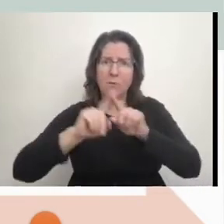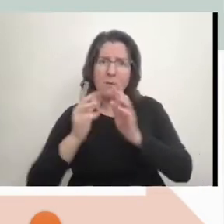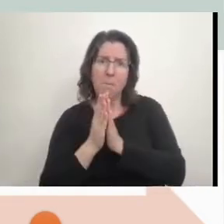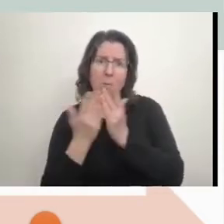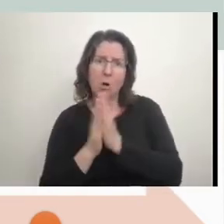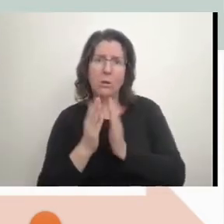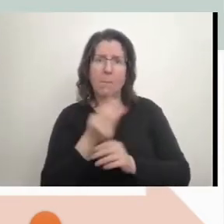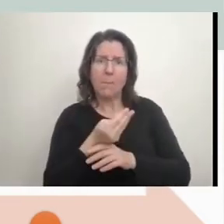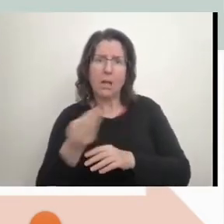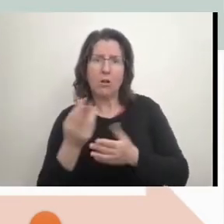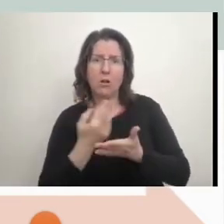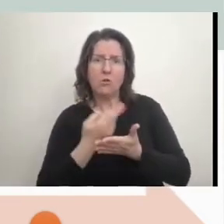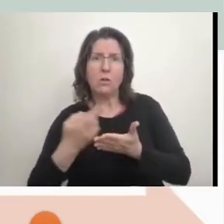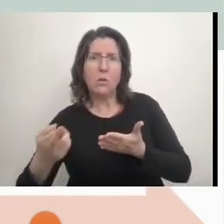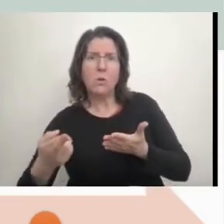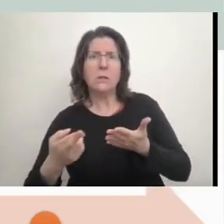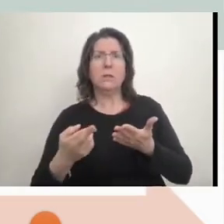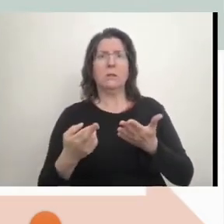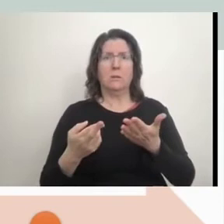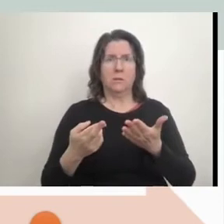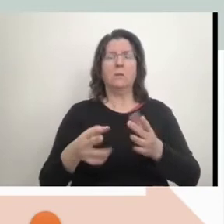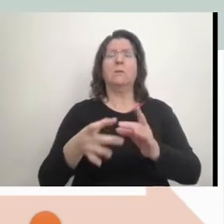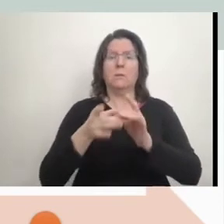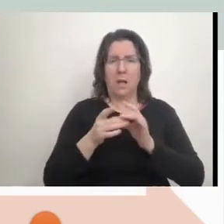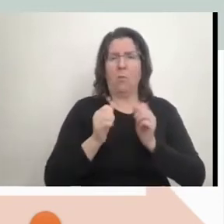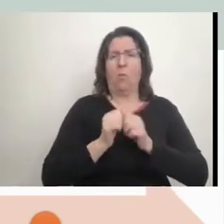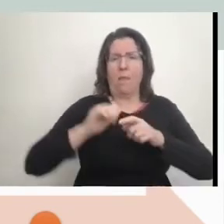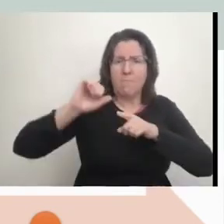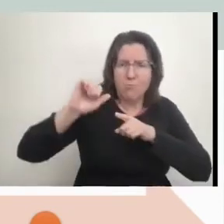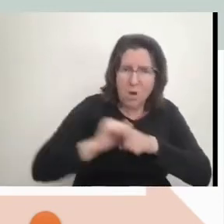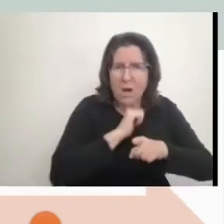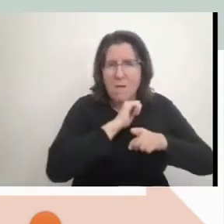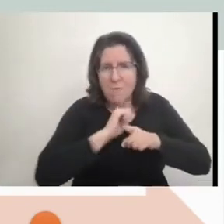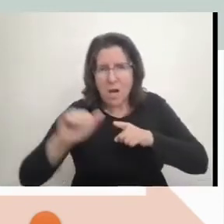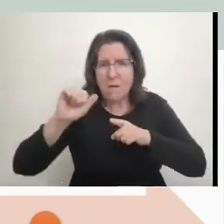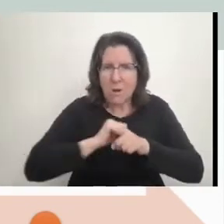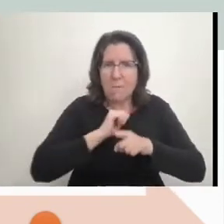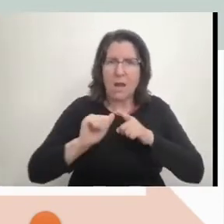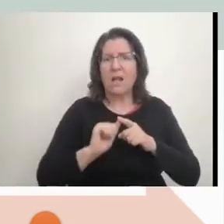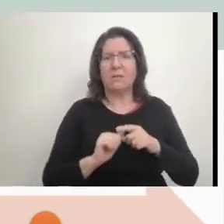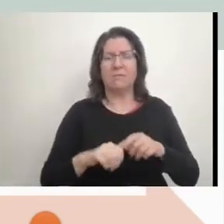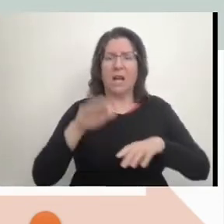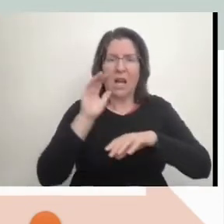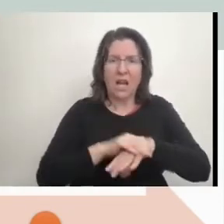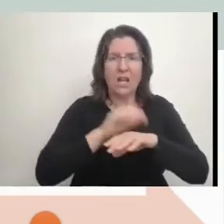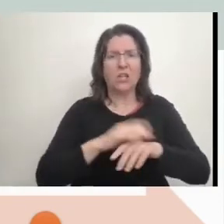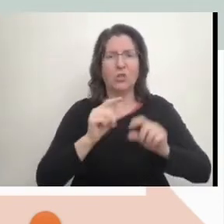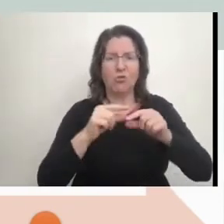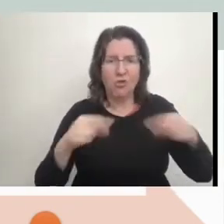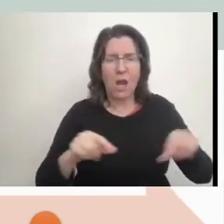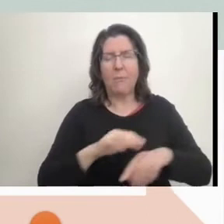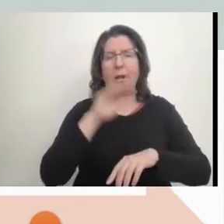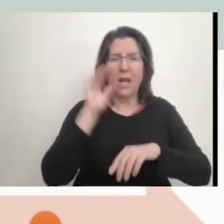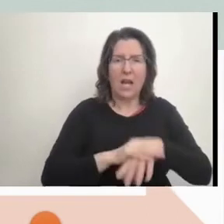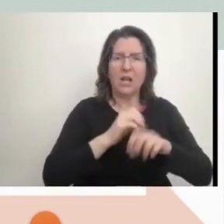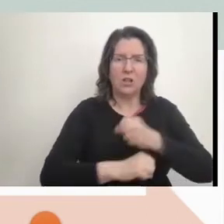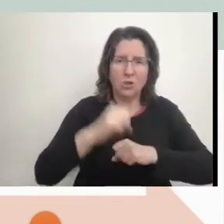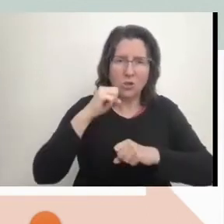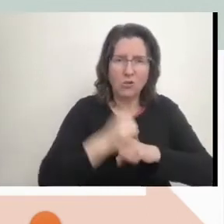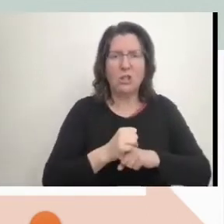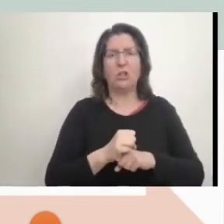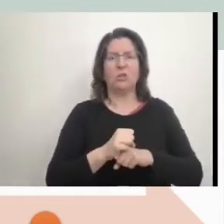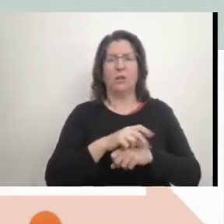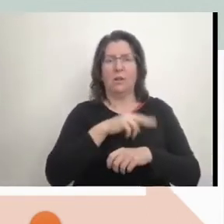English books, materials and resources, based on pattern practice. With particular emphasis on grammatical features.